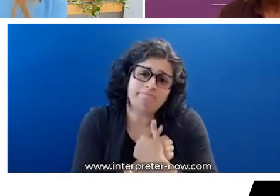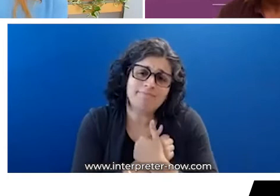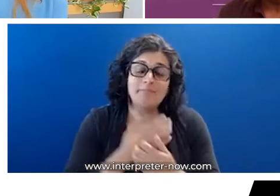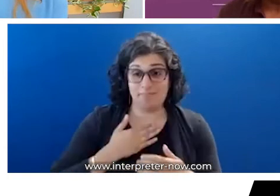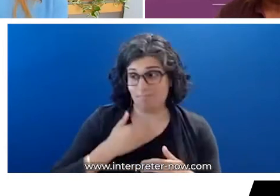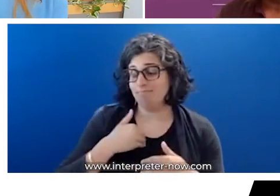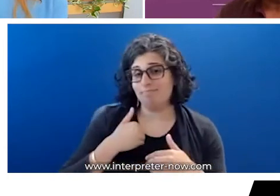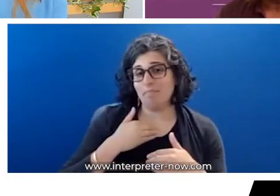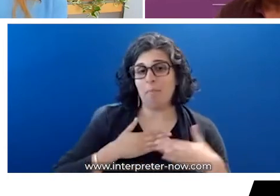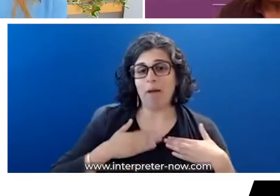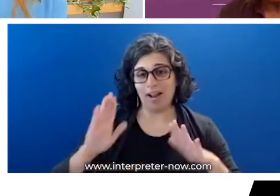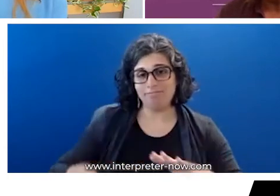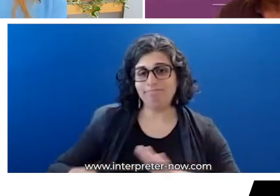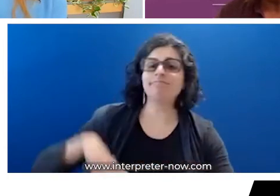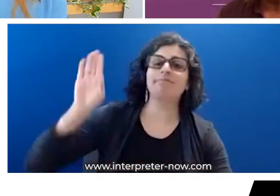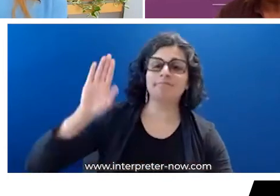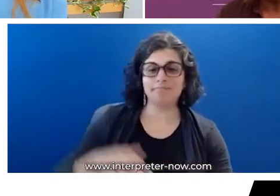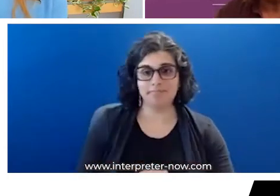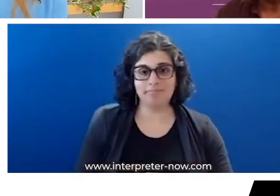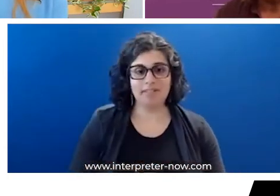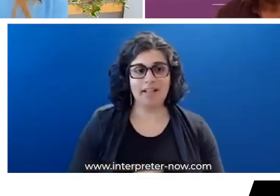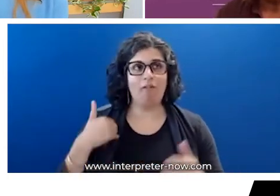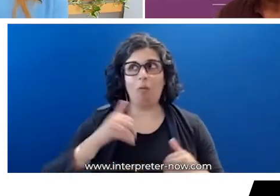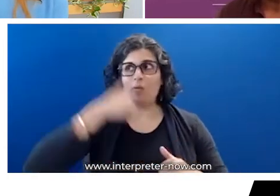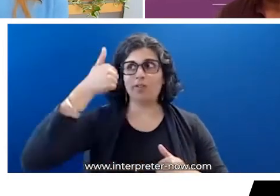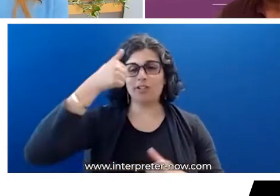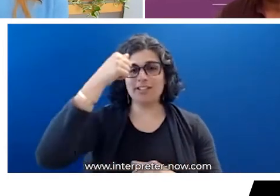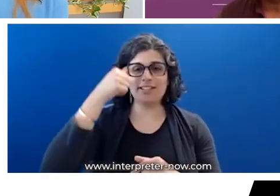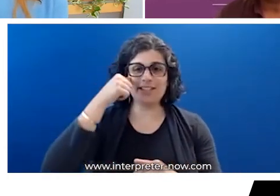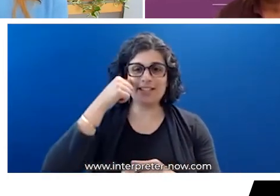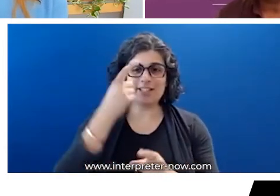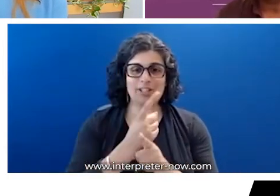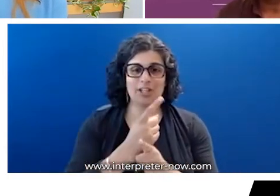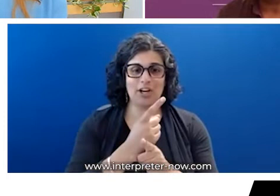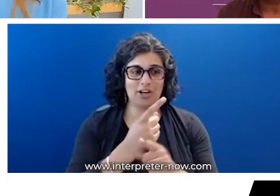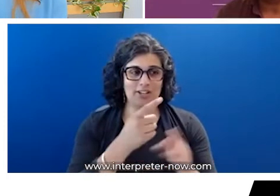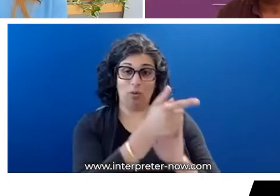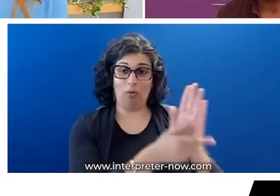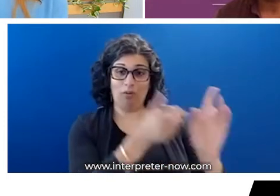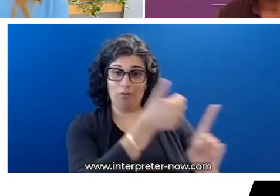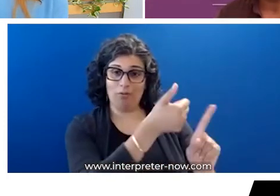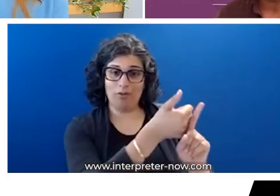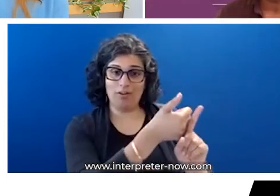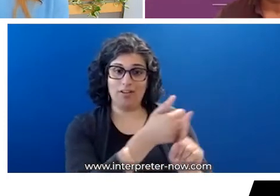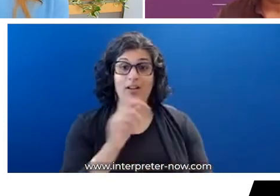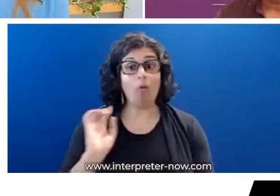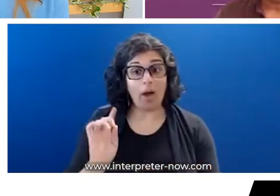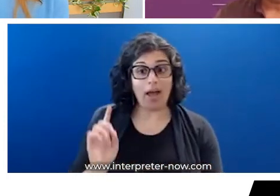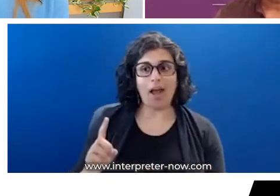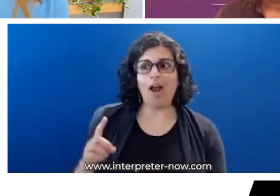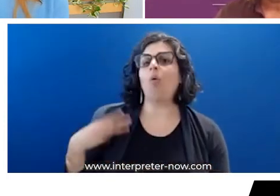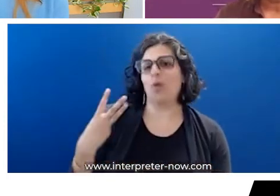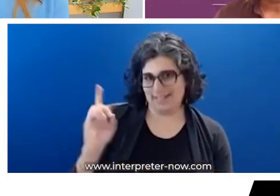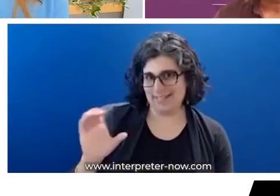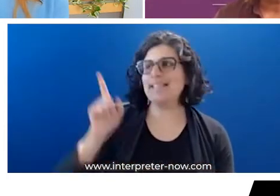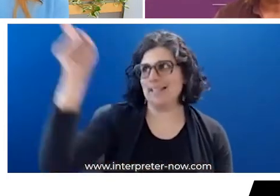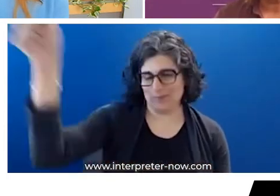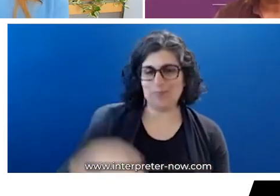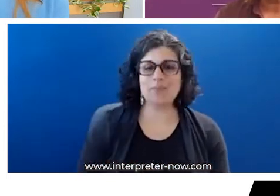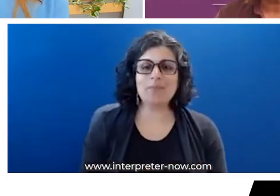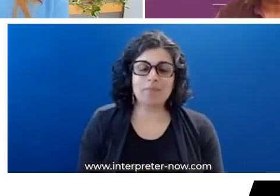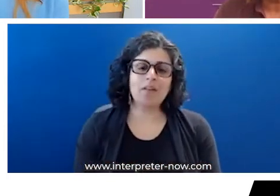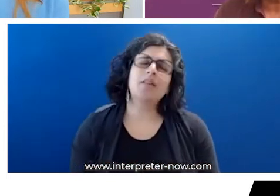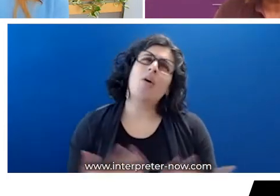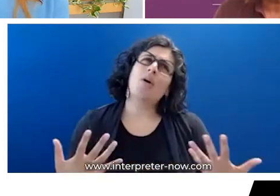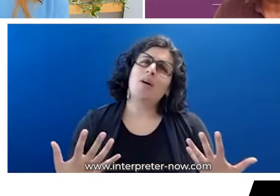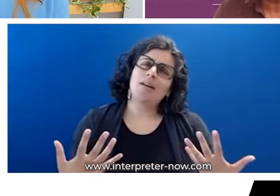I have an older sister who's now practicing law in Washington, DC, you know, so a pretty